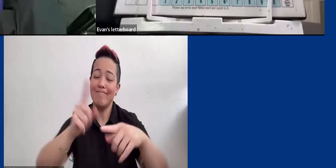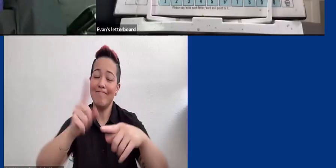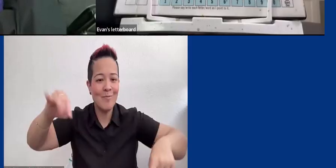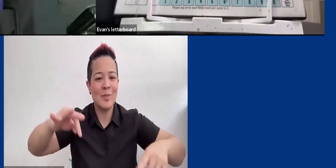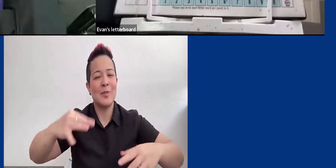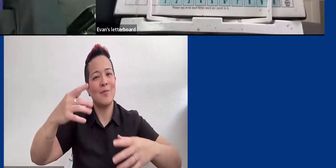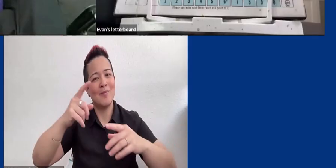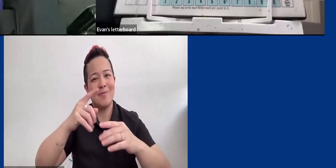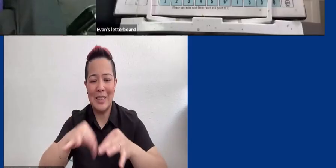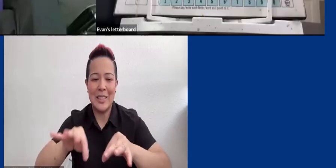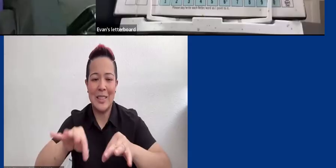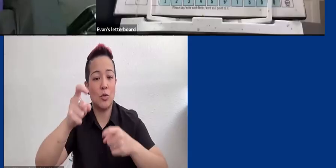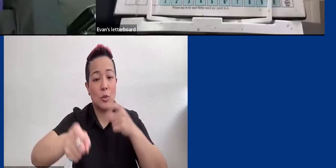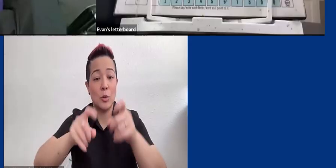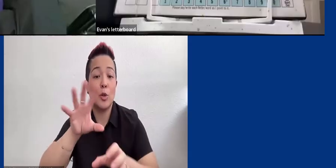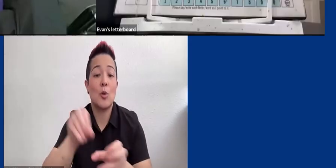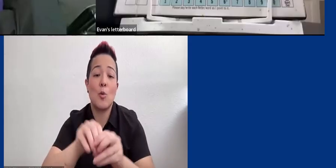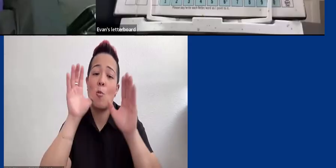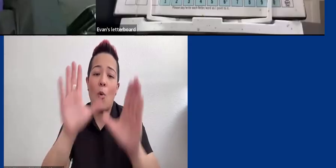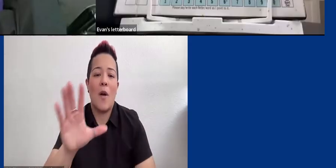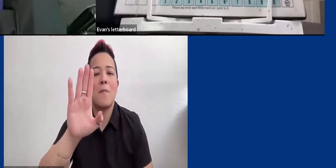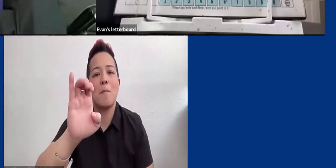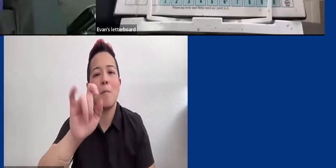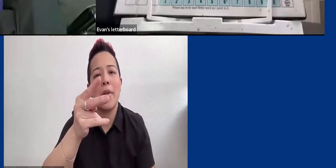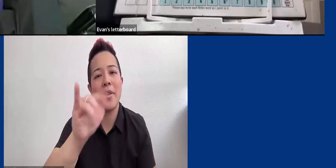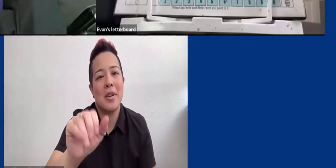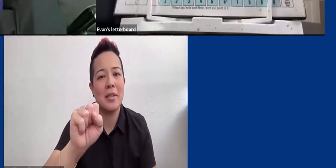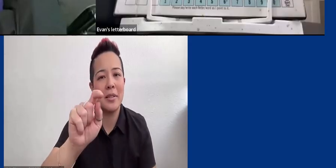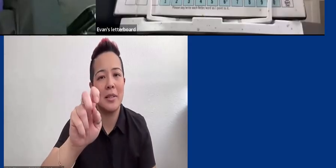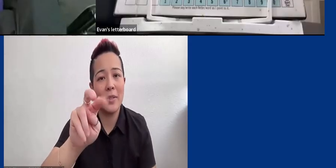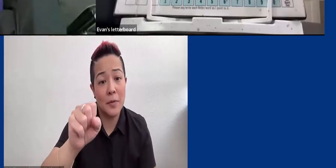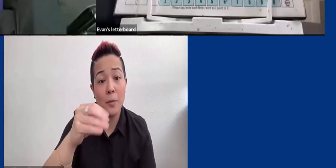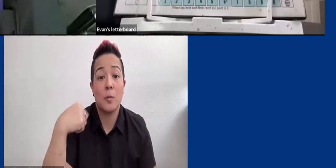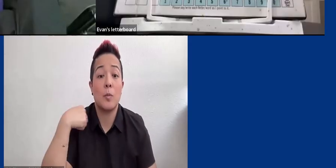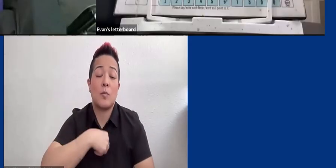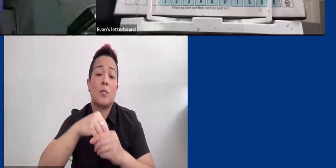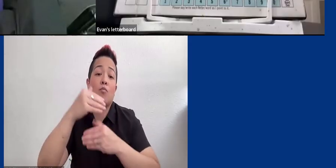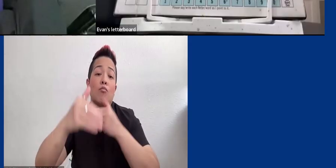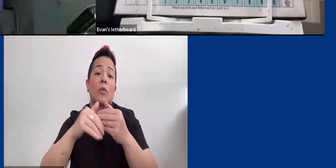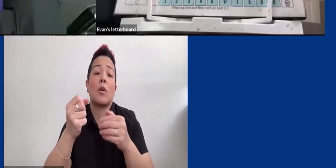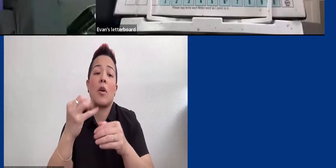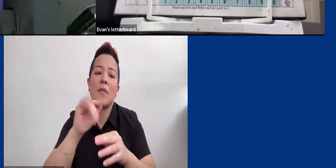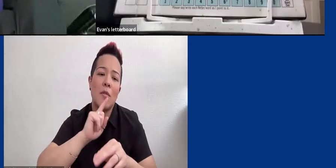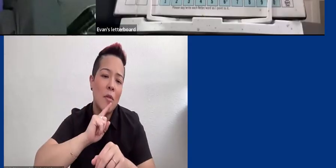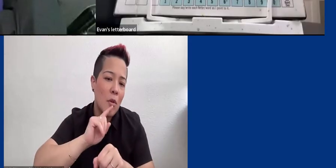wonderful Bethany Stevens, and we are in the process of confirming several other phenomenal voices to